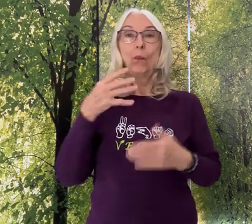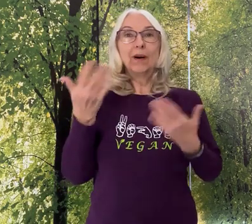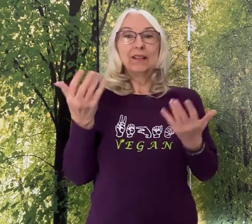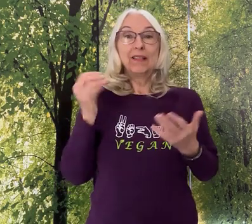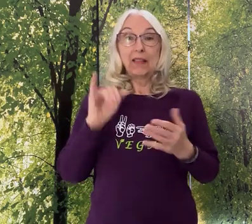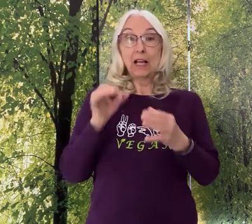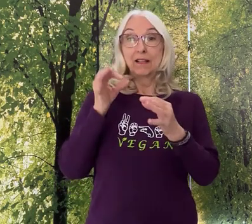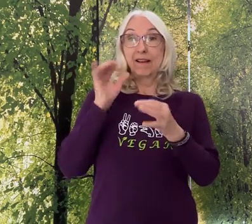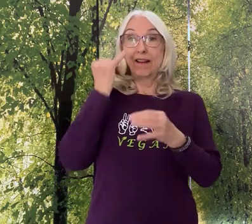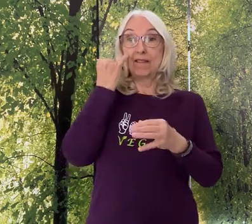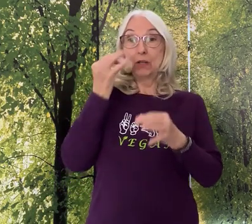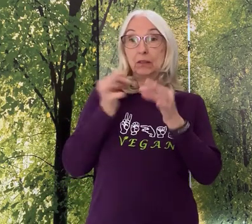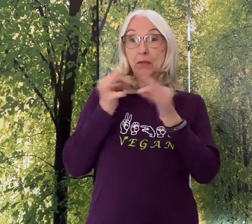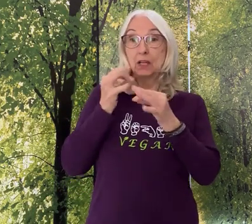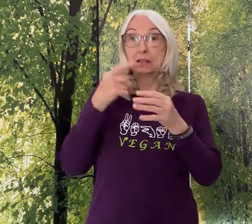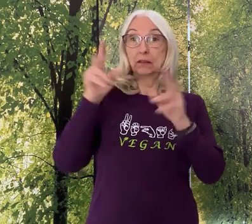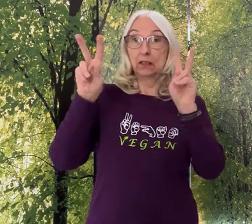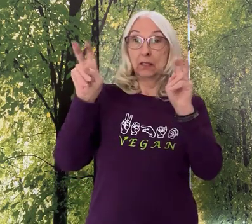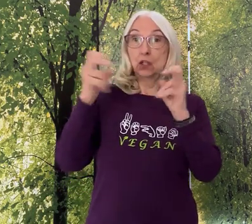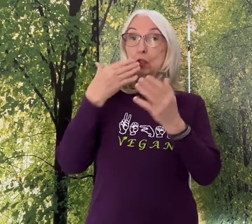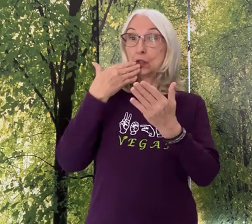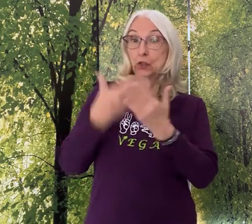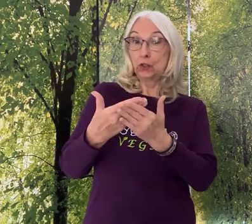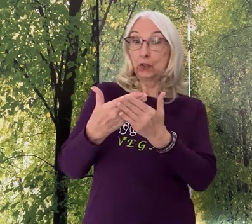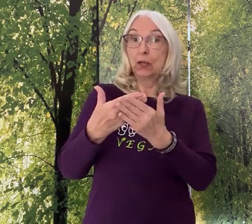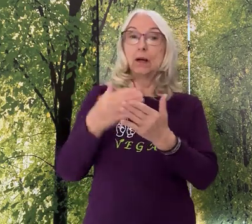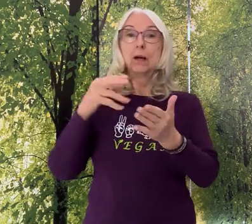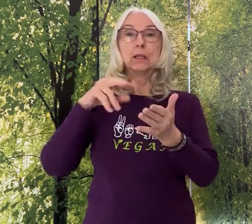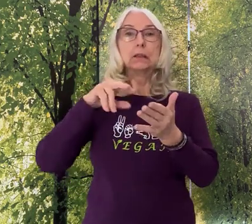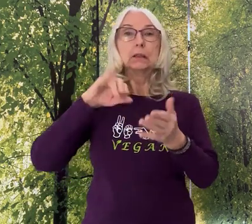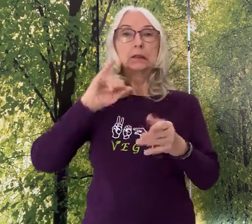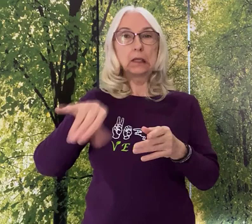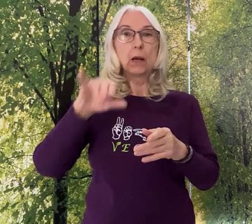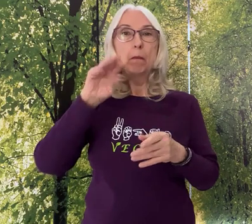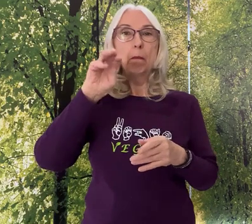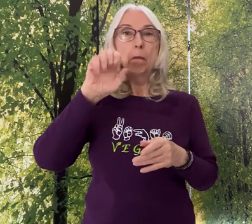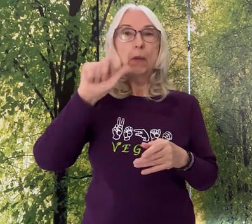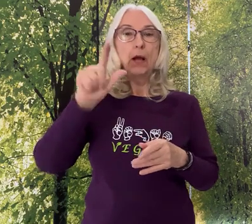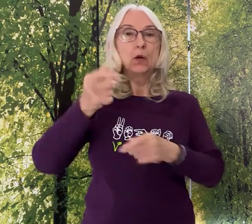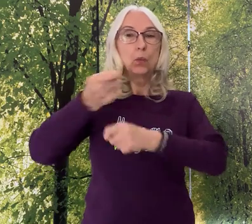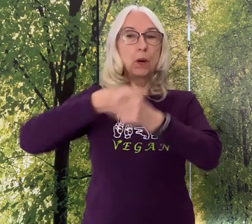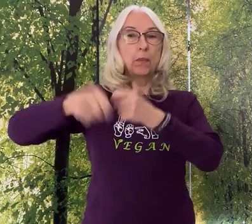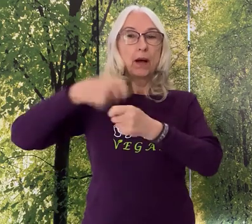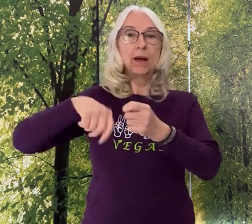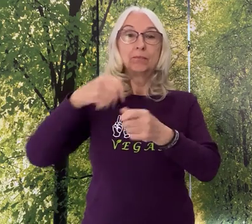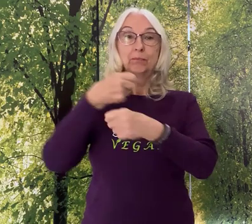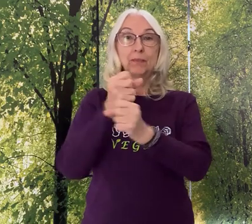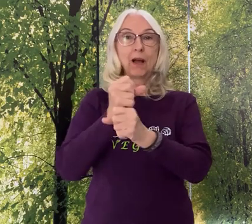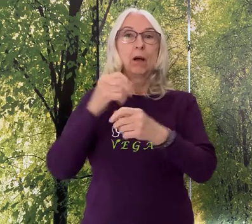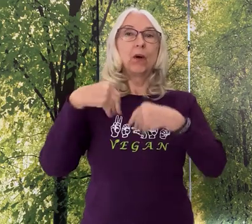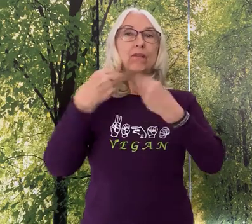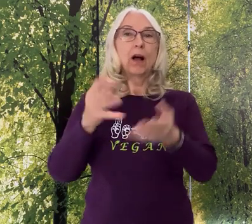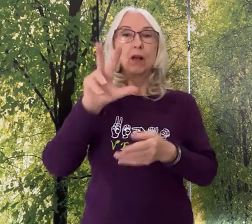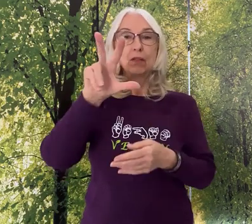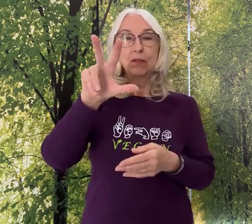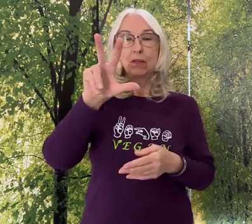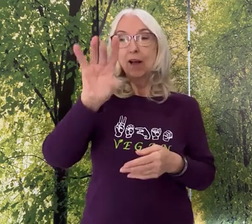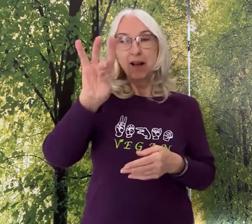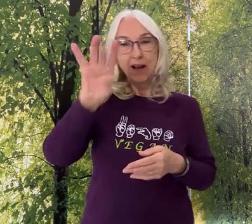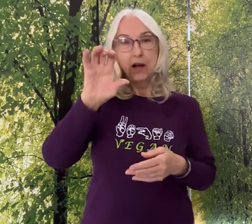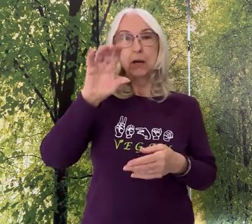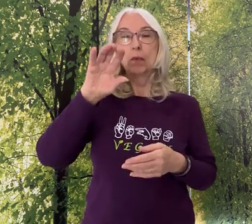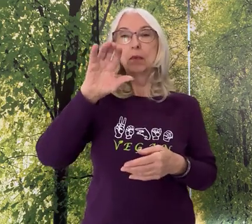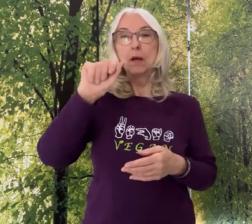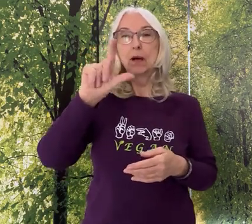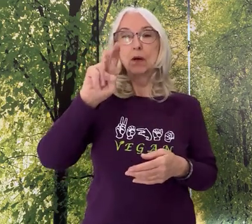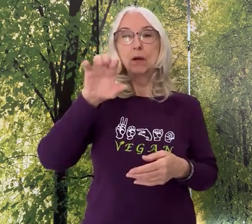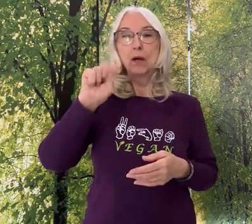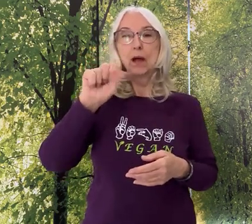Well, if the definition of “good” is meal replacement products providing 800 calories